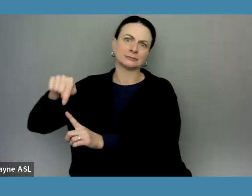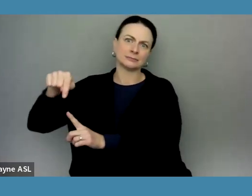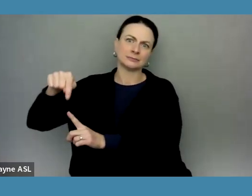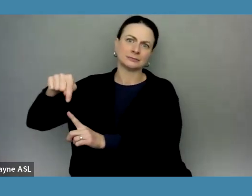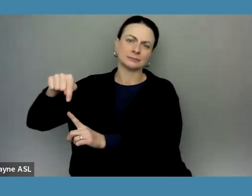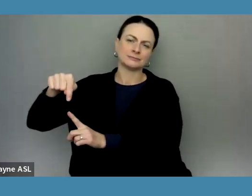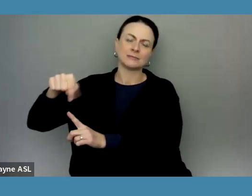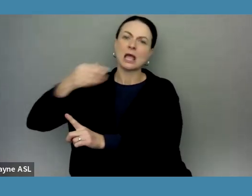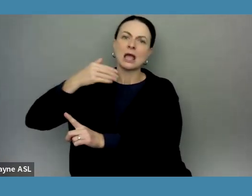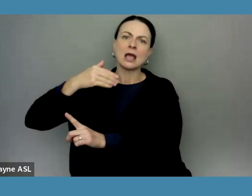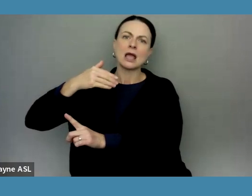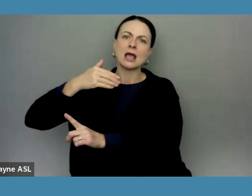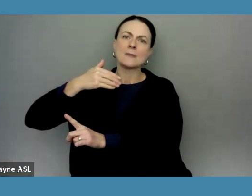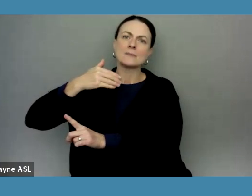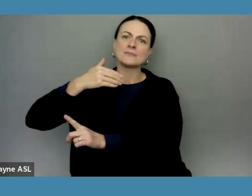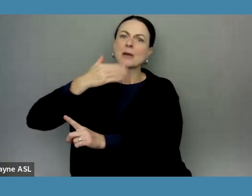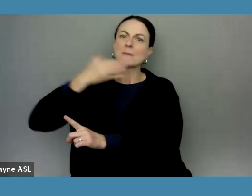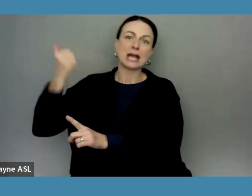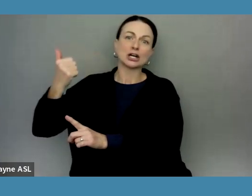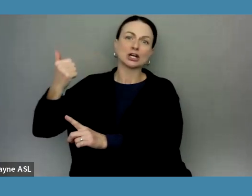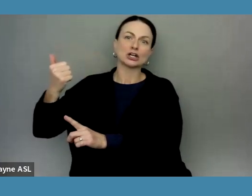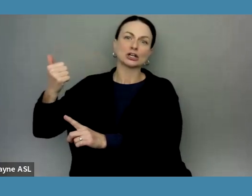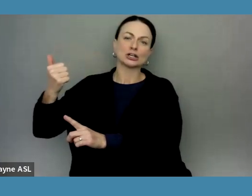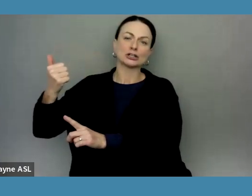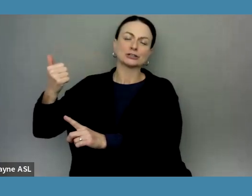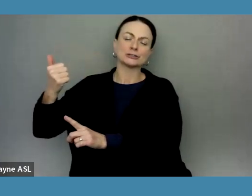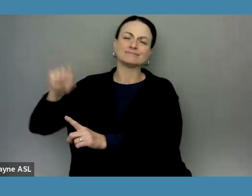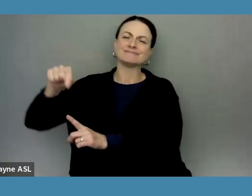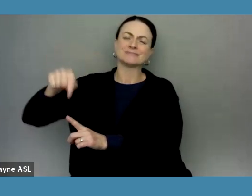that are in dispute, then you would be requesting it through the Office of Appeal hearings.